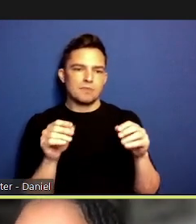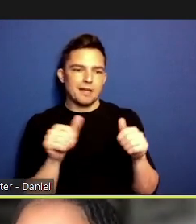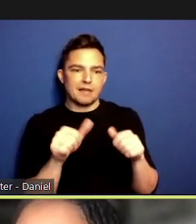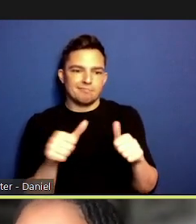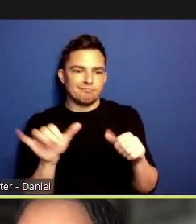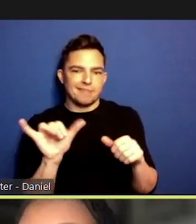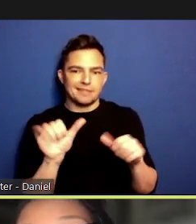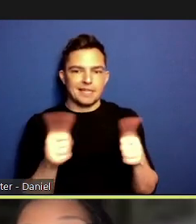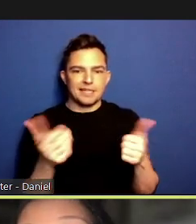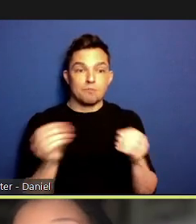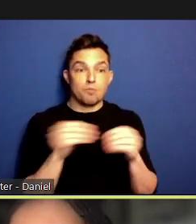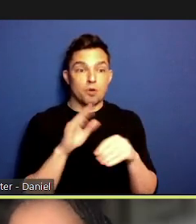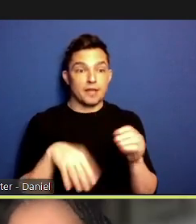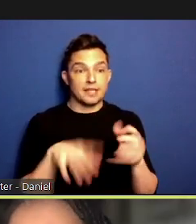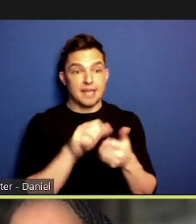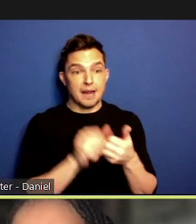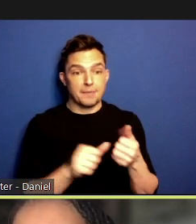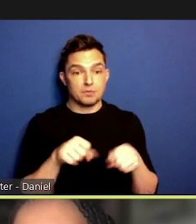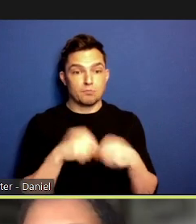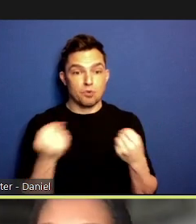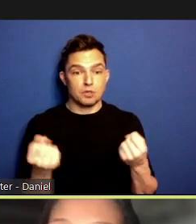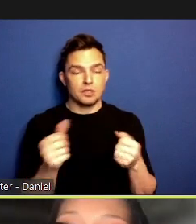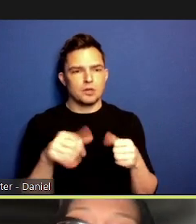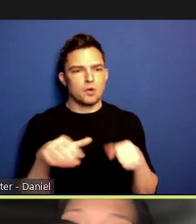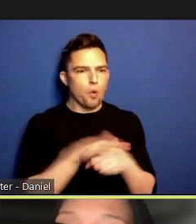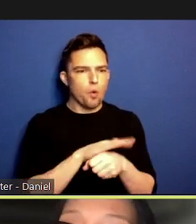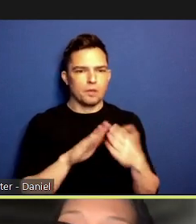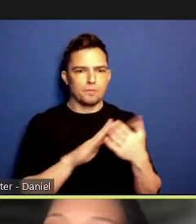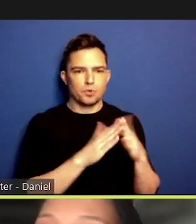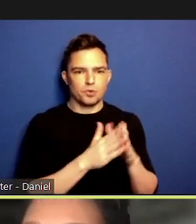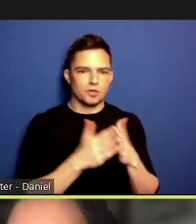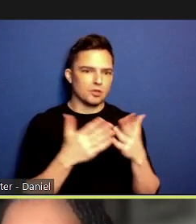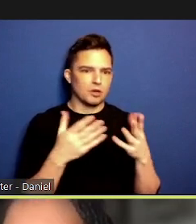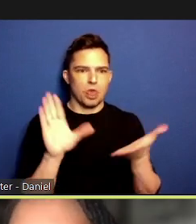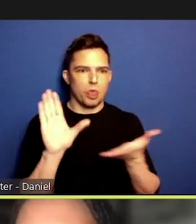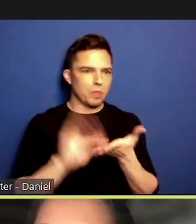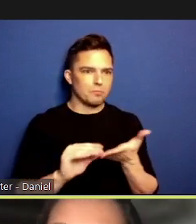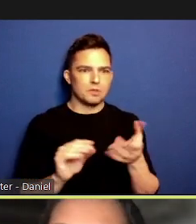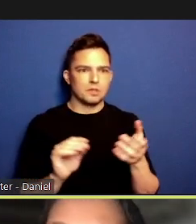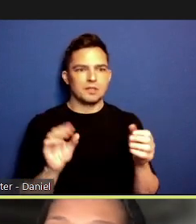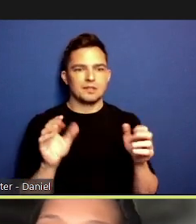entire community is depleted. You know, like we don't have any social worth. We have no